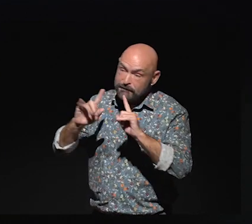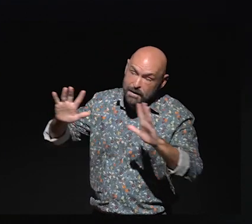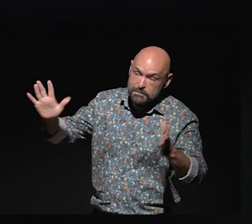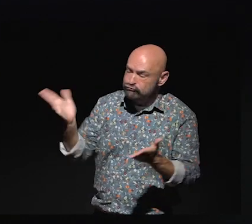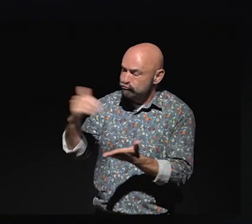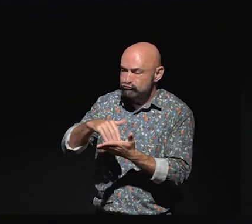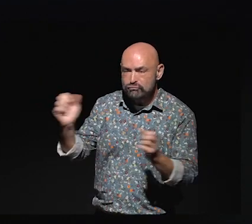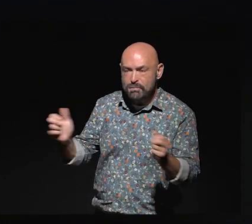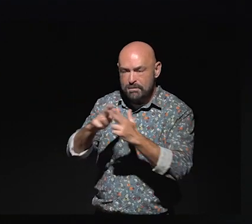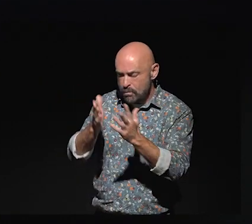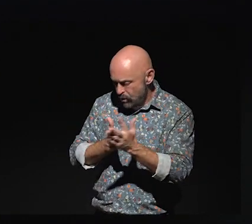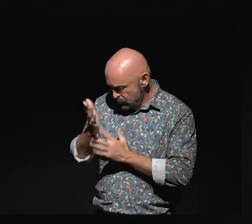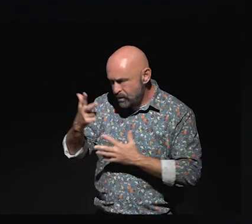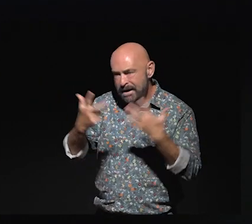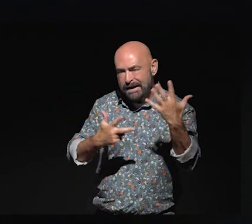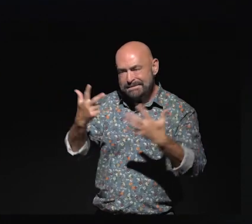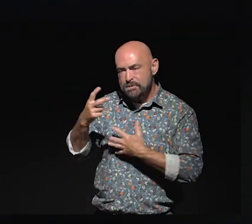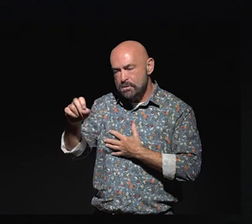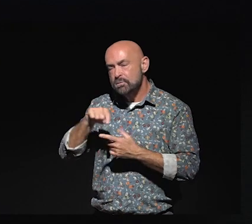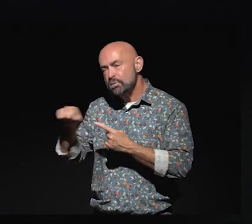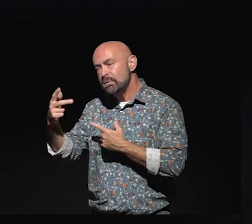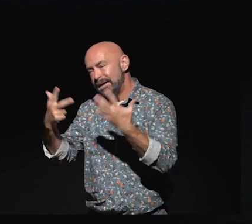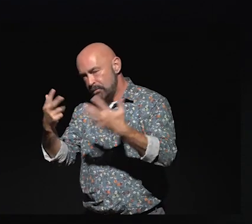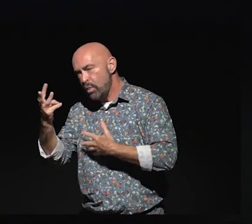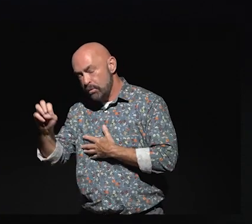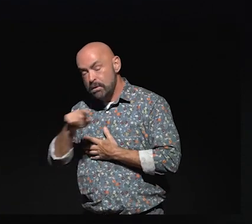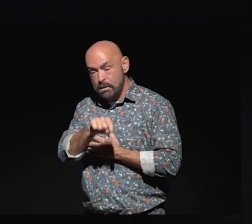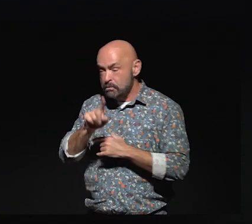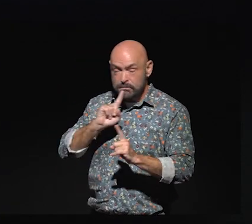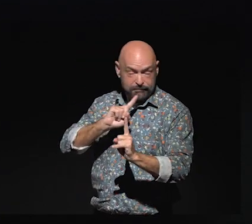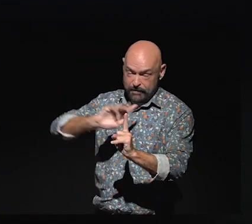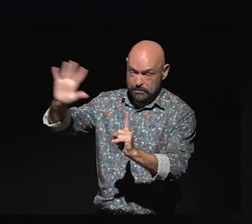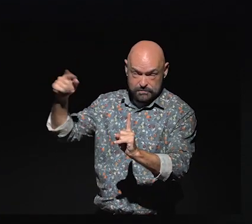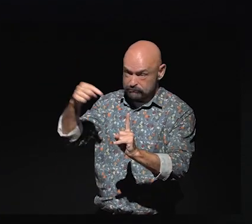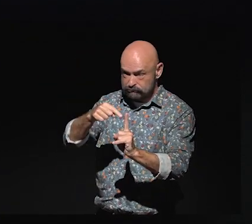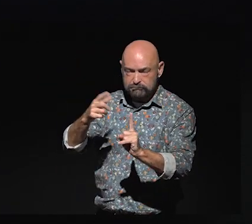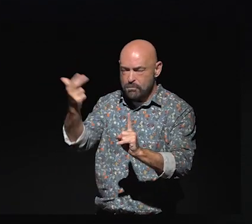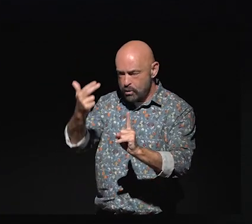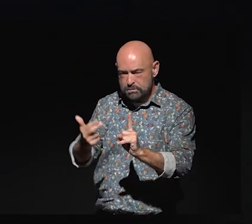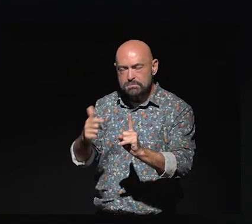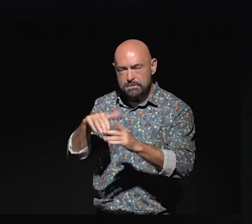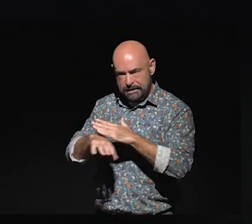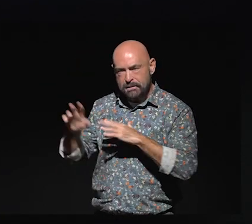Throughout the 1820s into the '30s, he is one of the most famous artists in Paris.